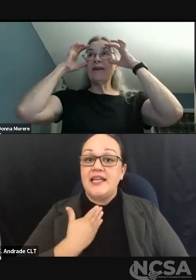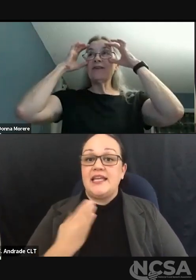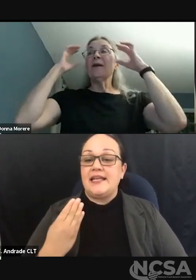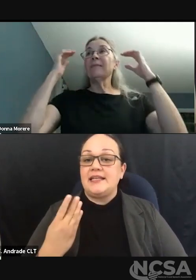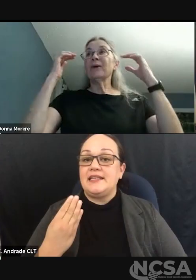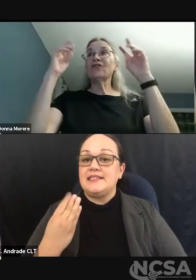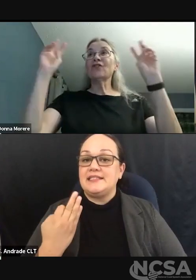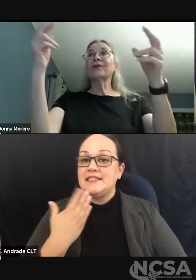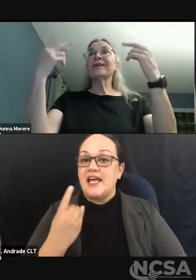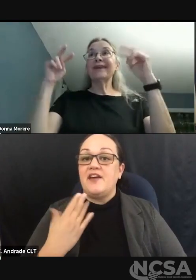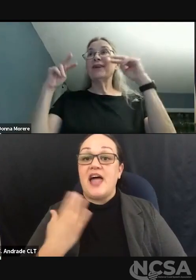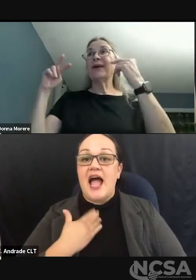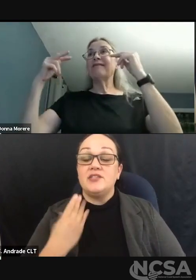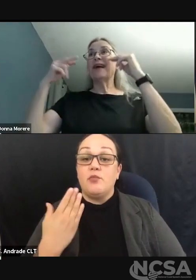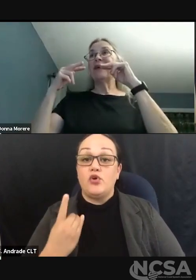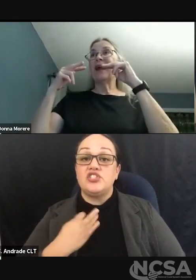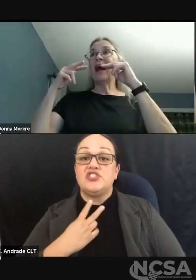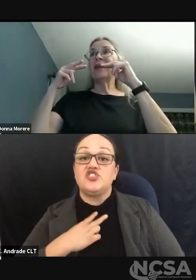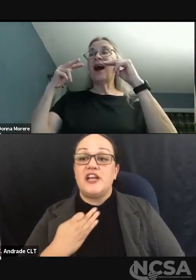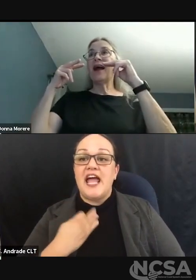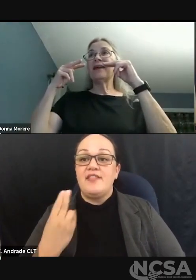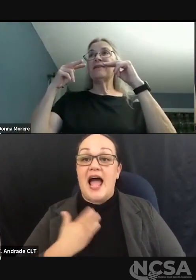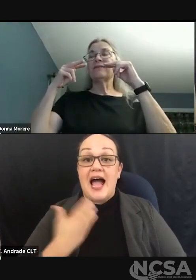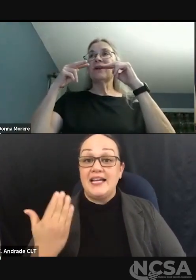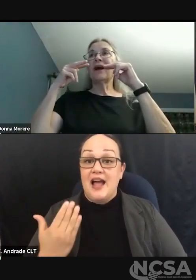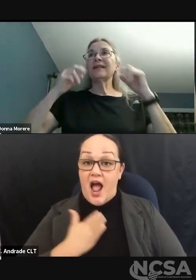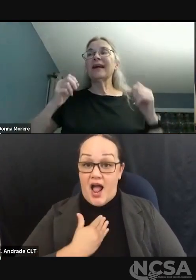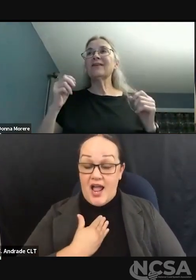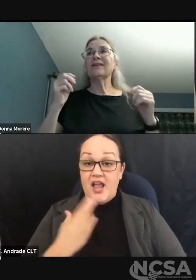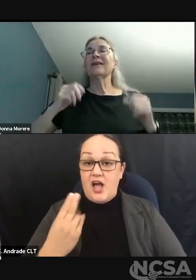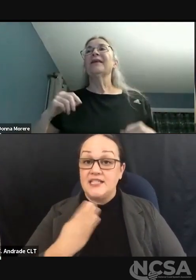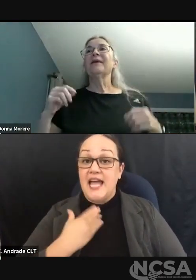Most children, you know, have that eye-to-eye contact.